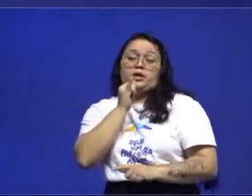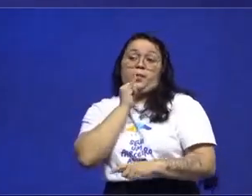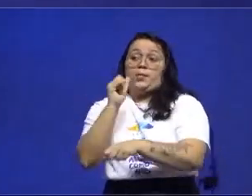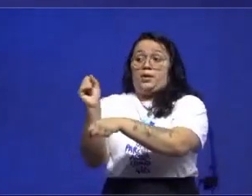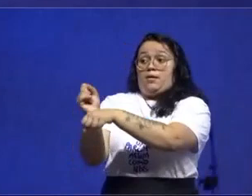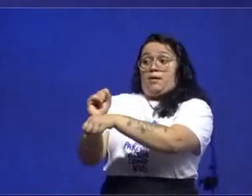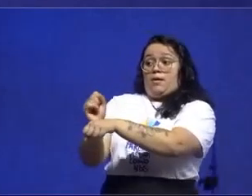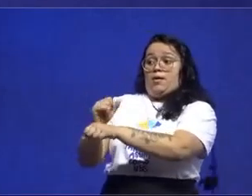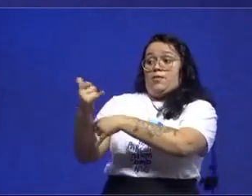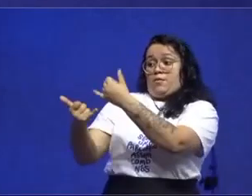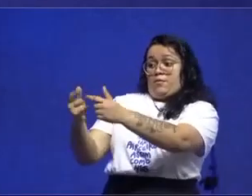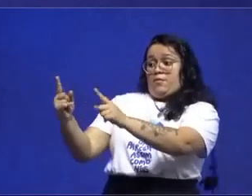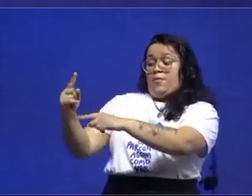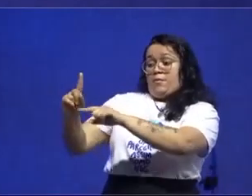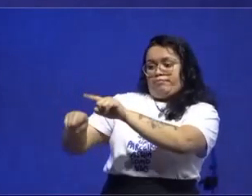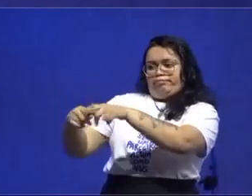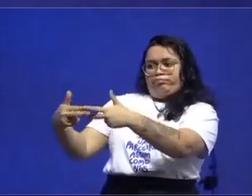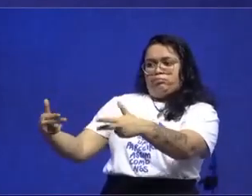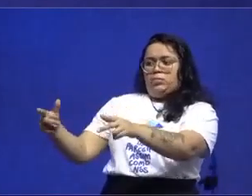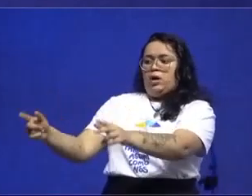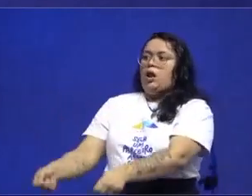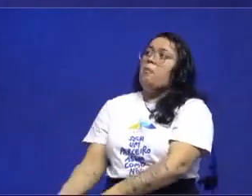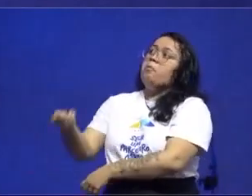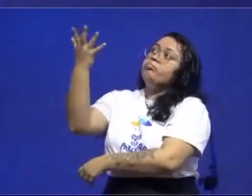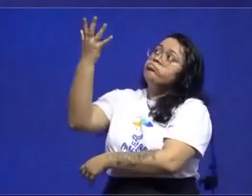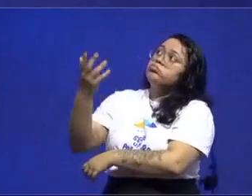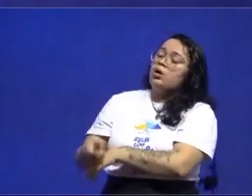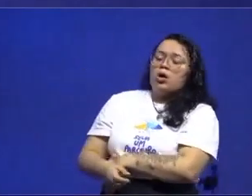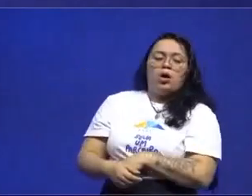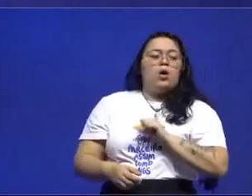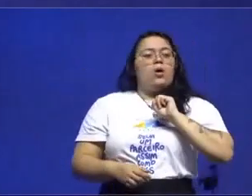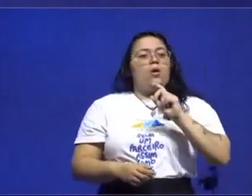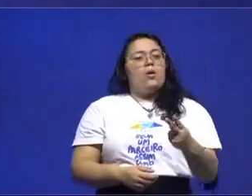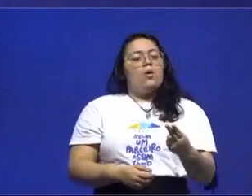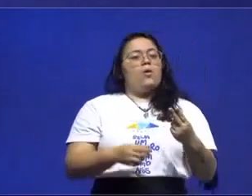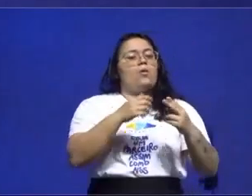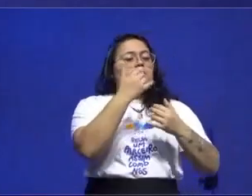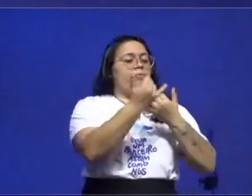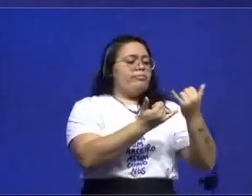just throwing it in the air, there's a really cool toy just putting it in your mouth, so that's a way